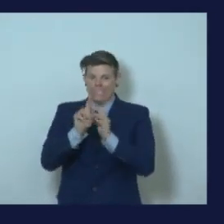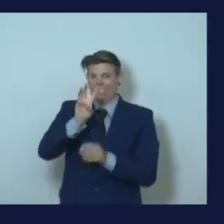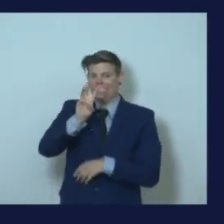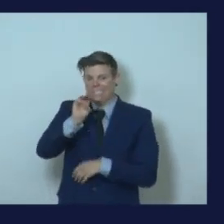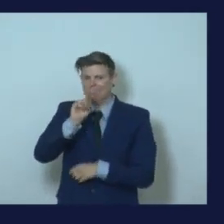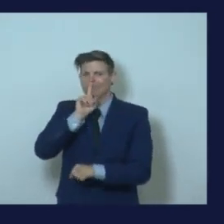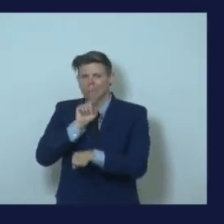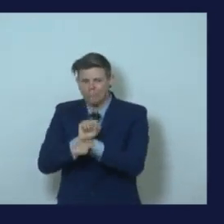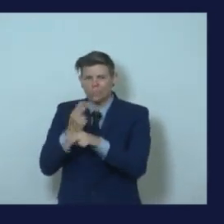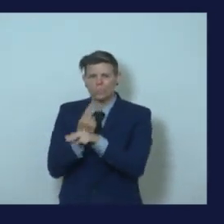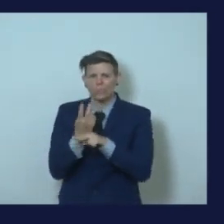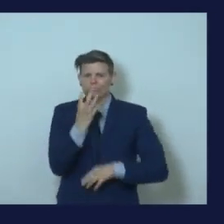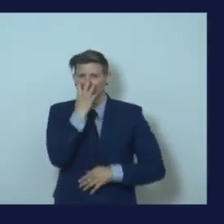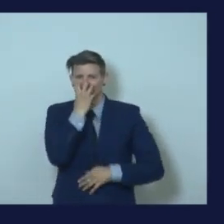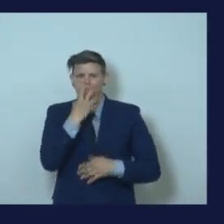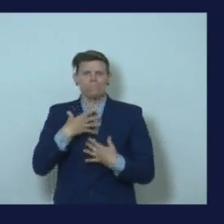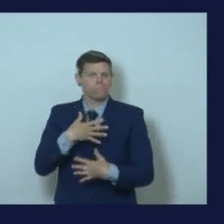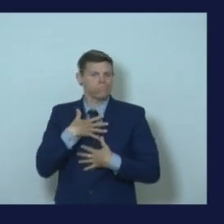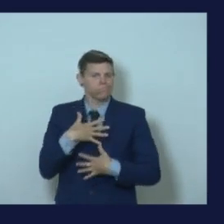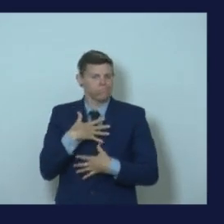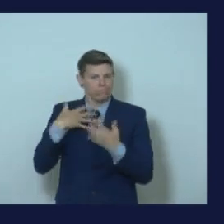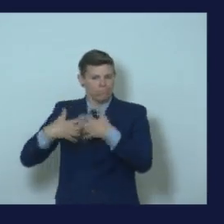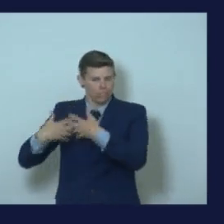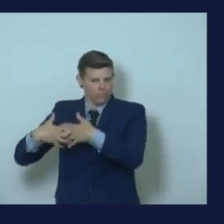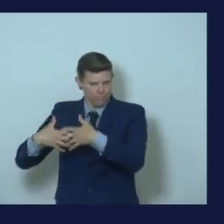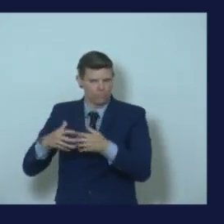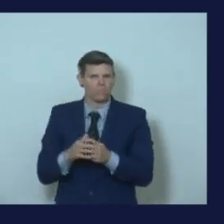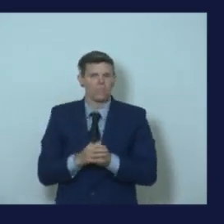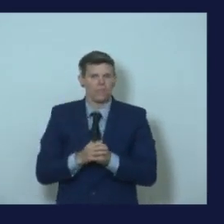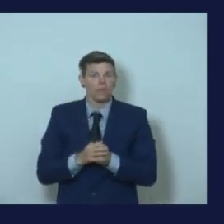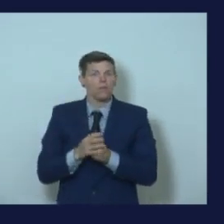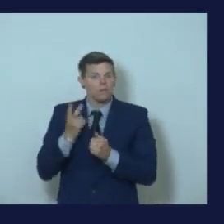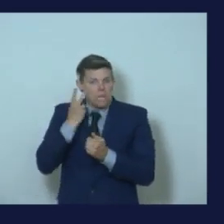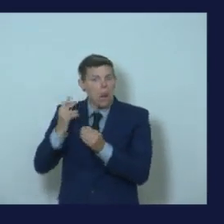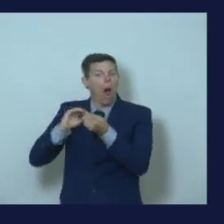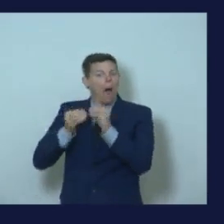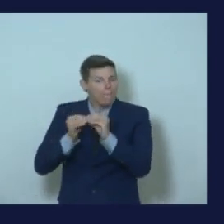CURRENTLY IN THE HOSPITAL. THAT’S EIGHT LOWER TODAY 60 OR ON VENTILATORS.